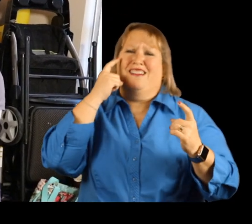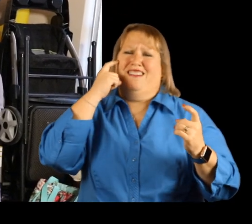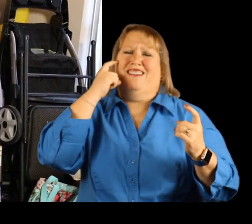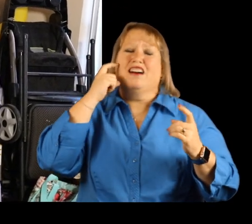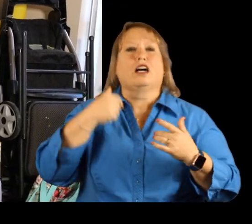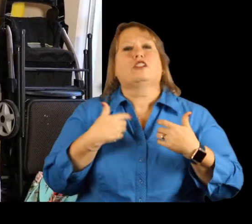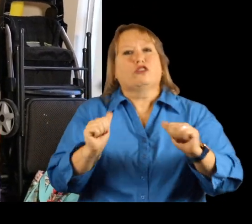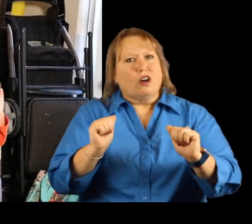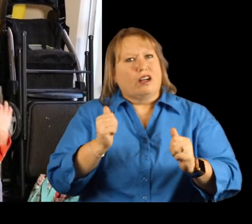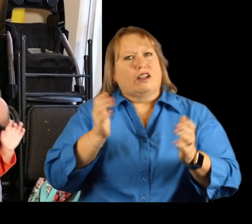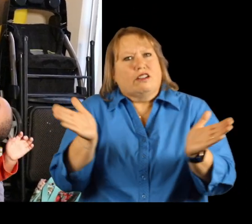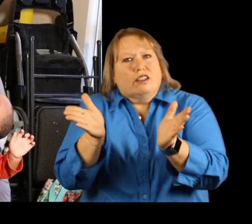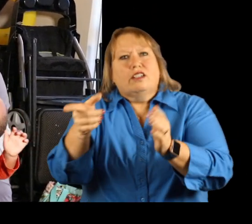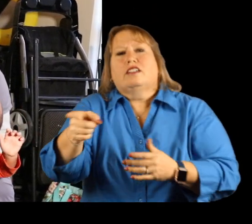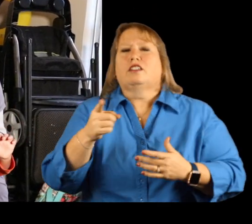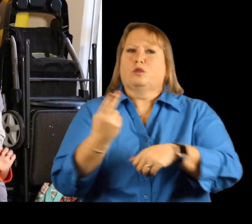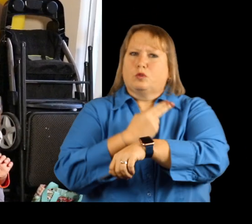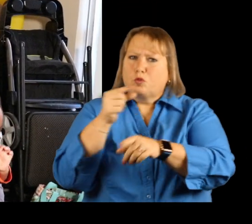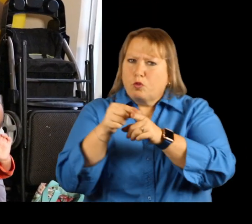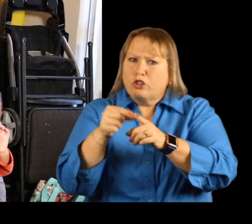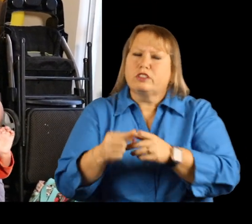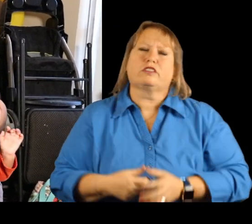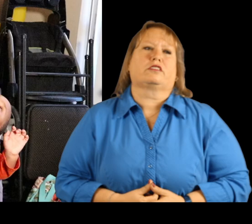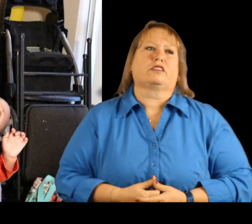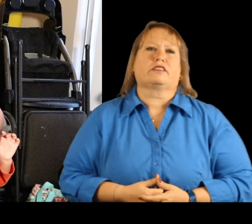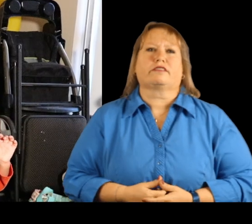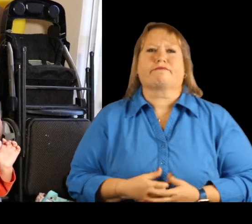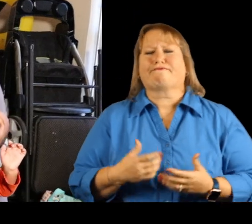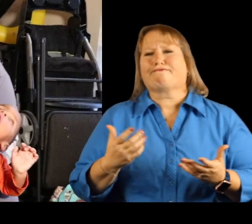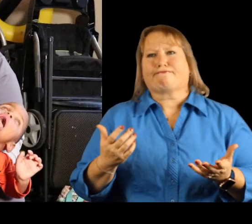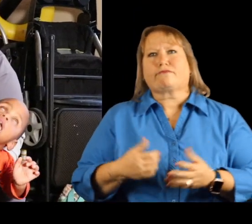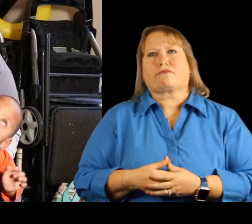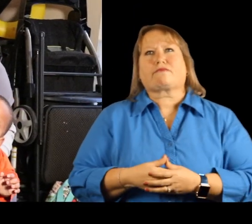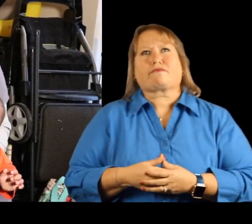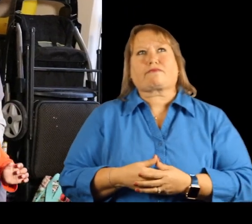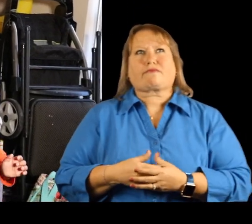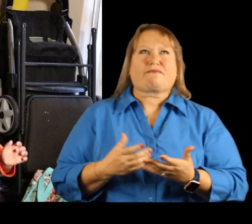I try to encourage Cayden to use his words.